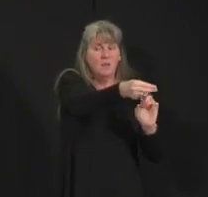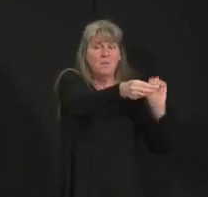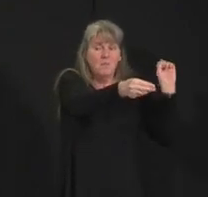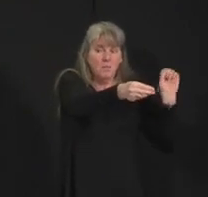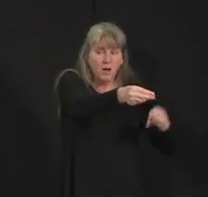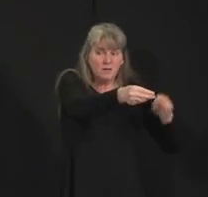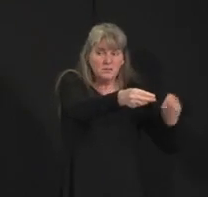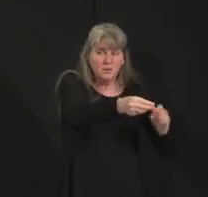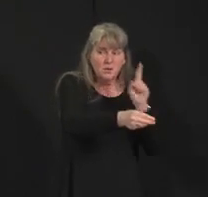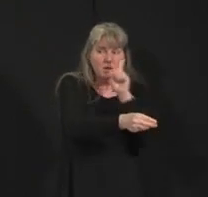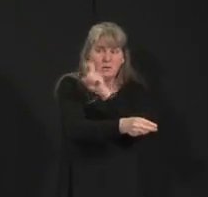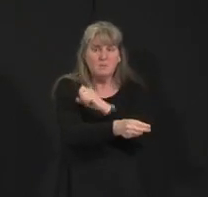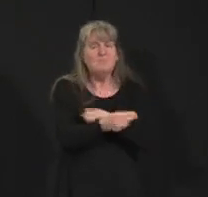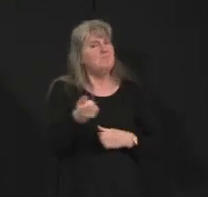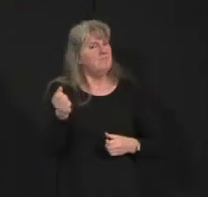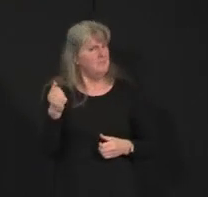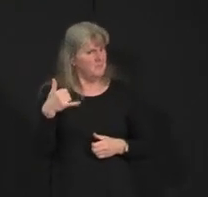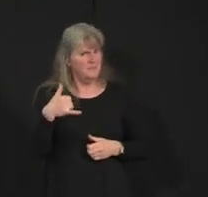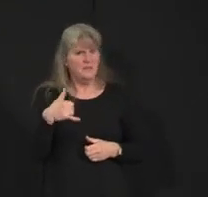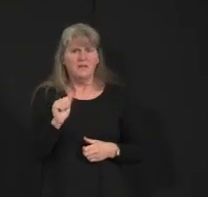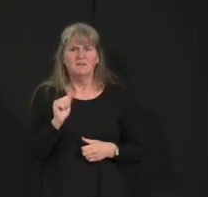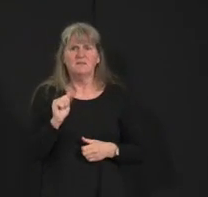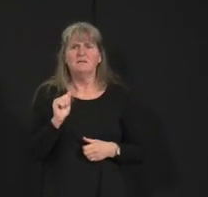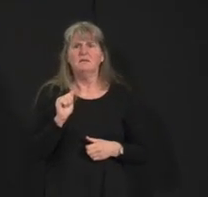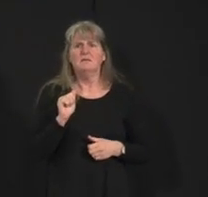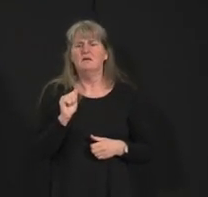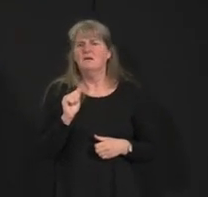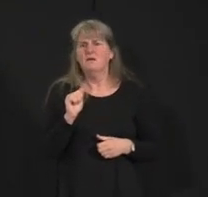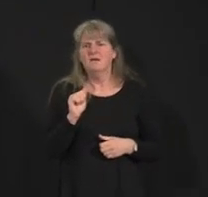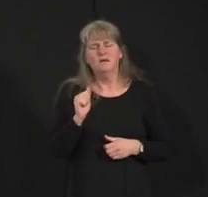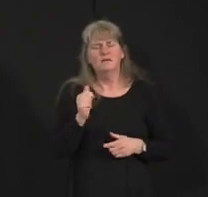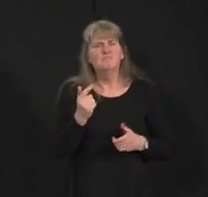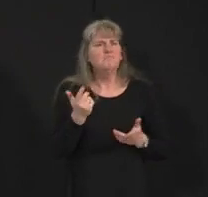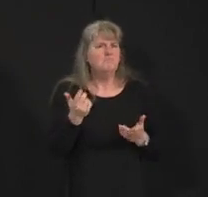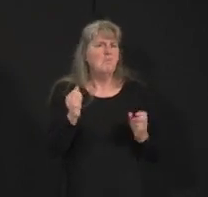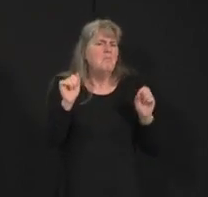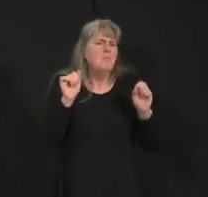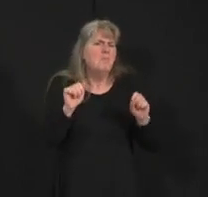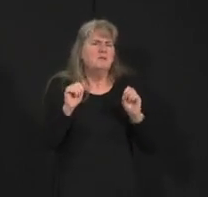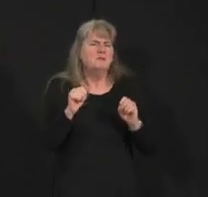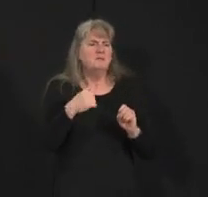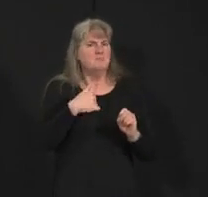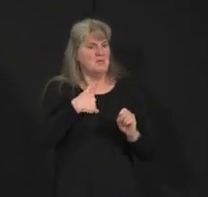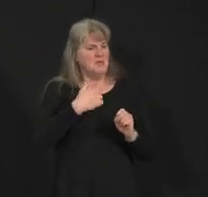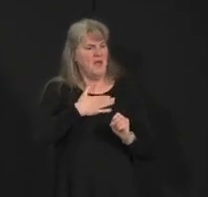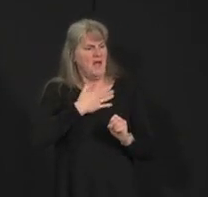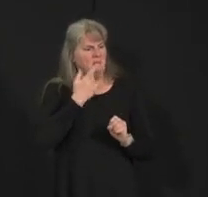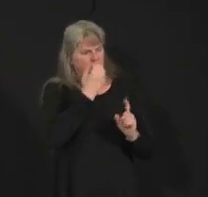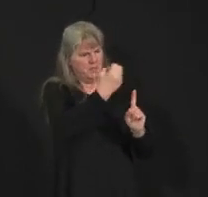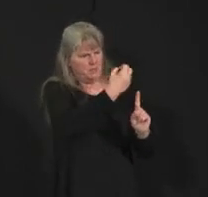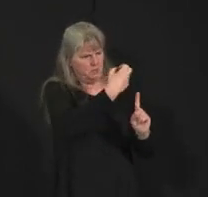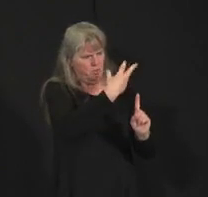investigation is trying to find out? Yeah. Even though I'm very pleased with what I have heard about the